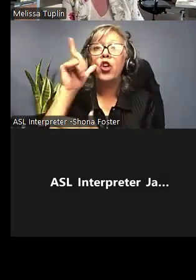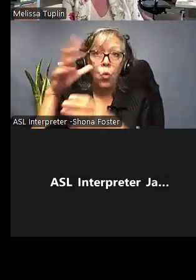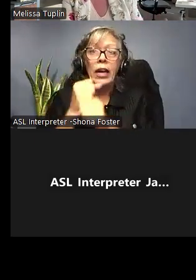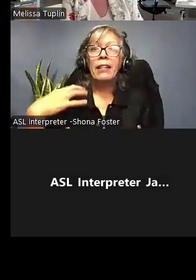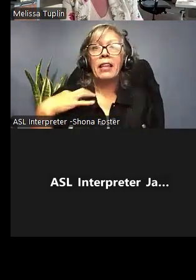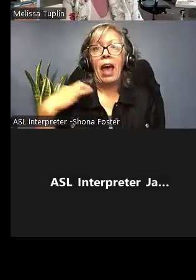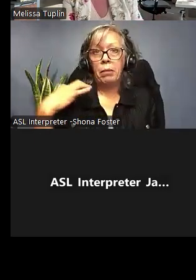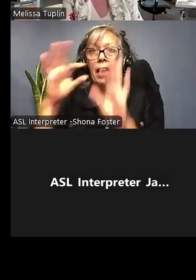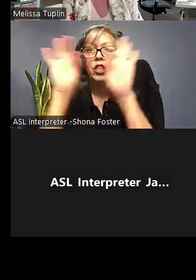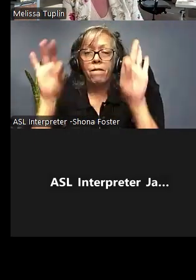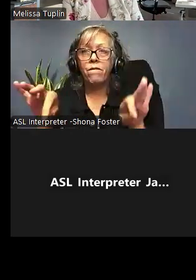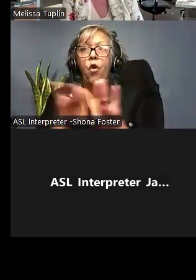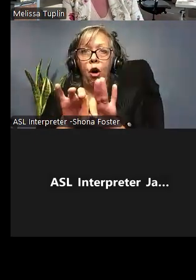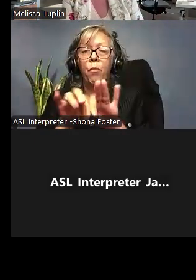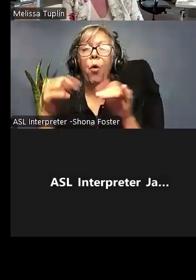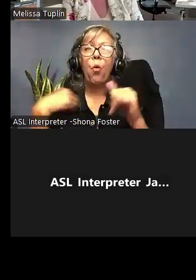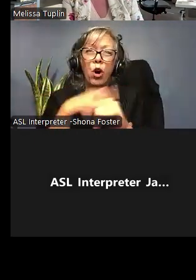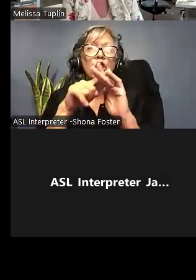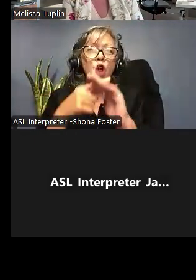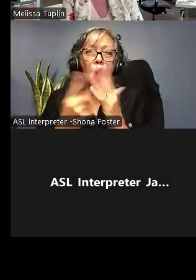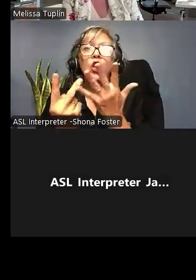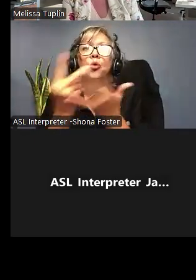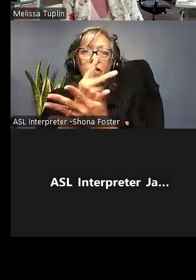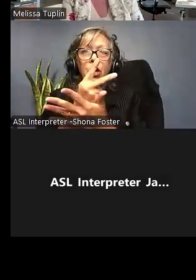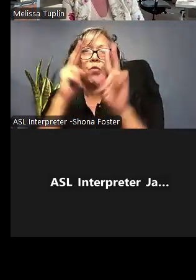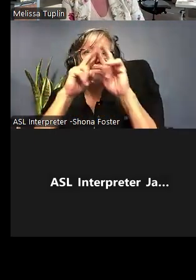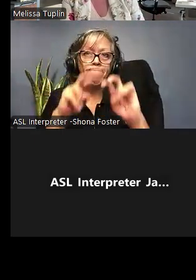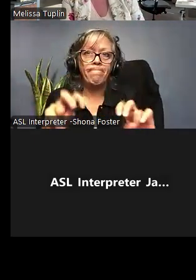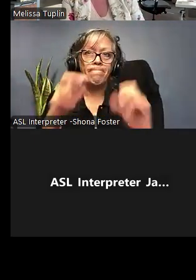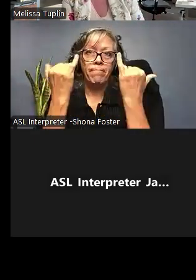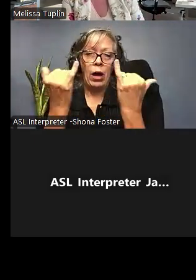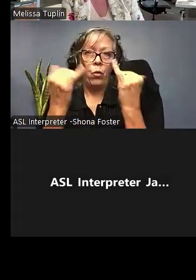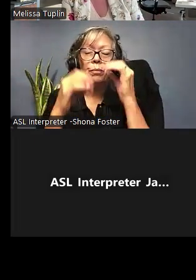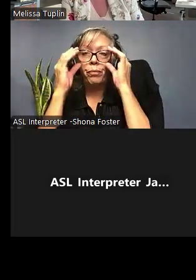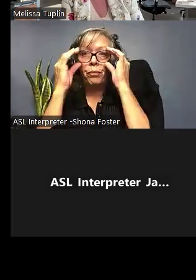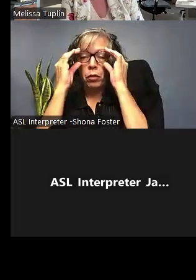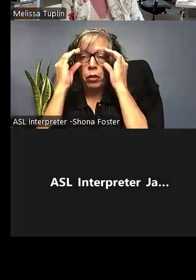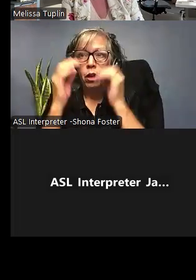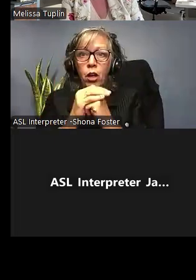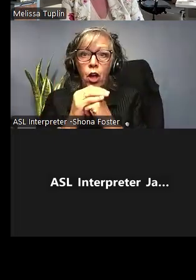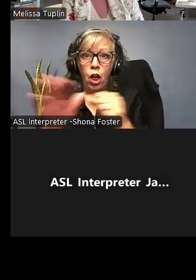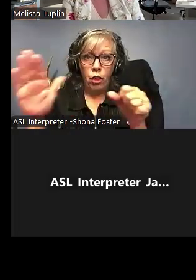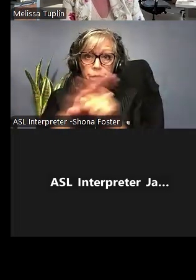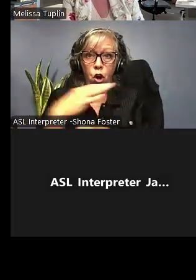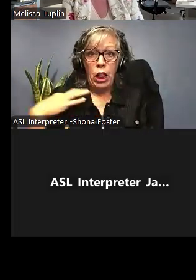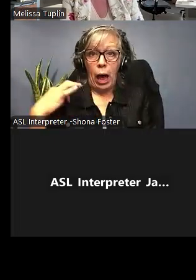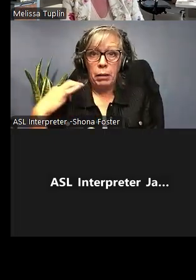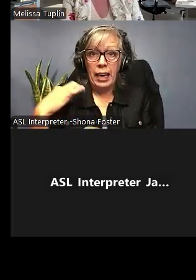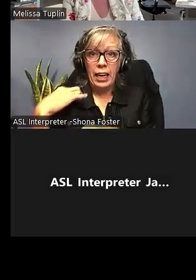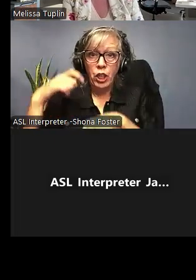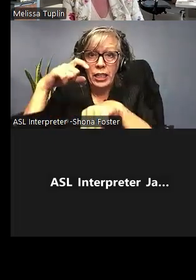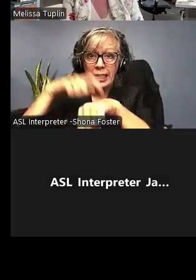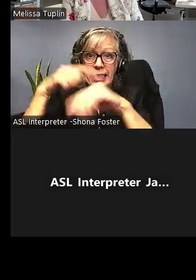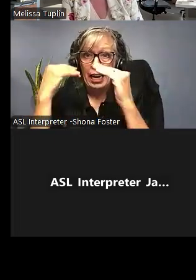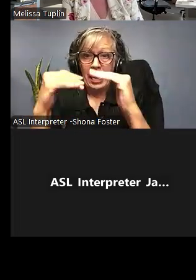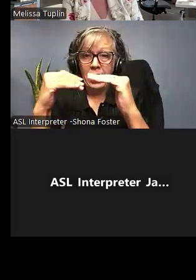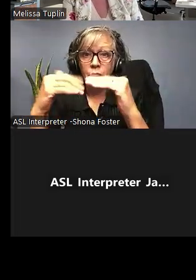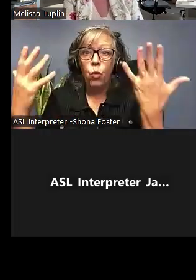now beginning to review them as they come in. The full application deadline is October 22nd,